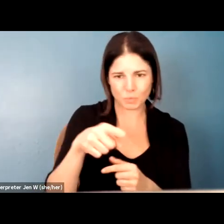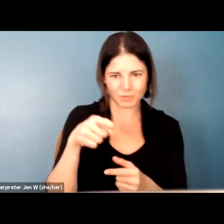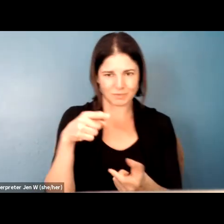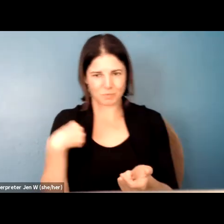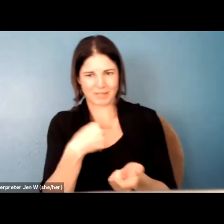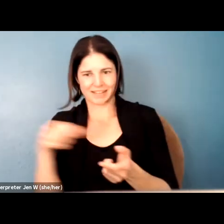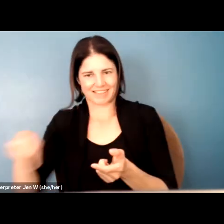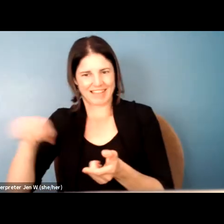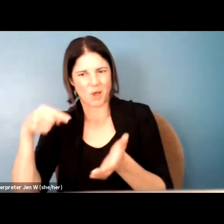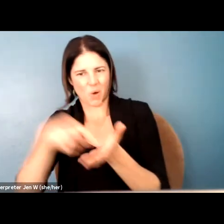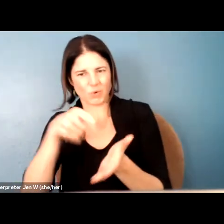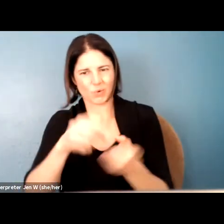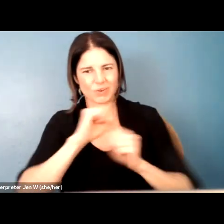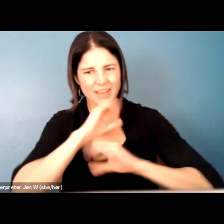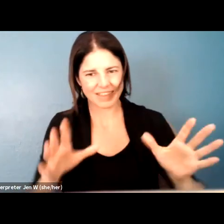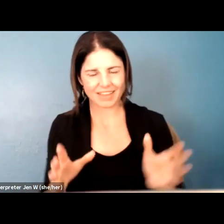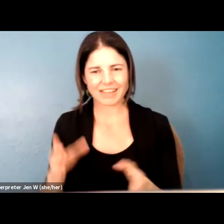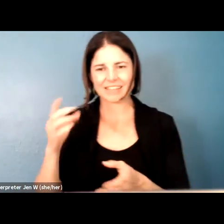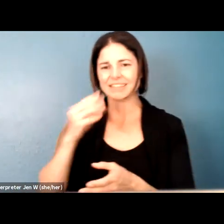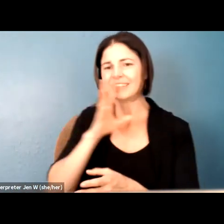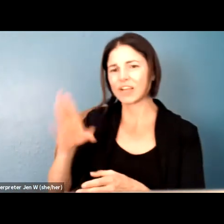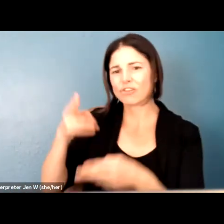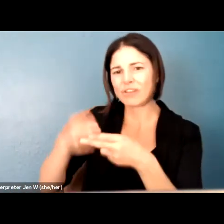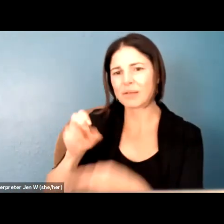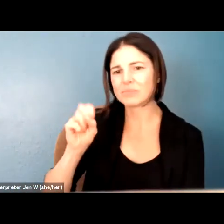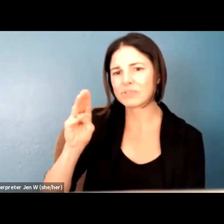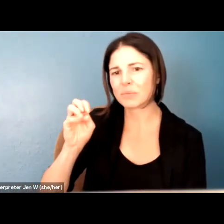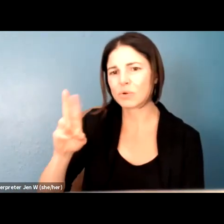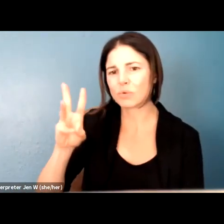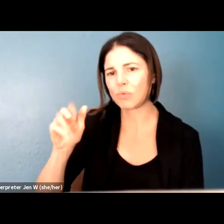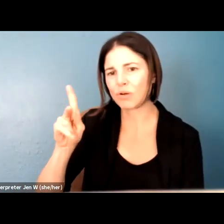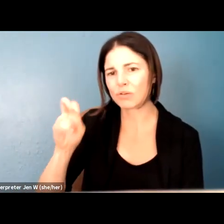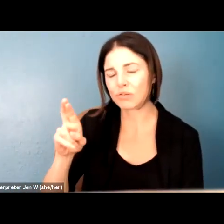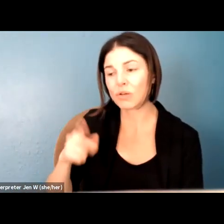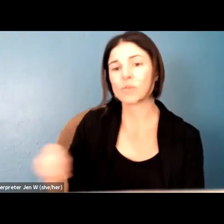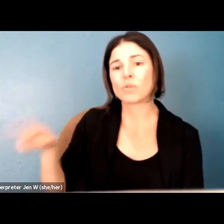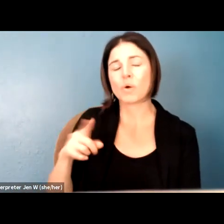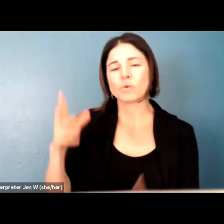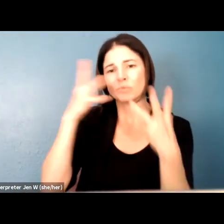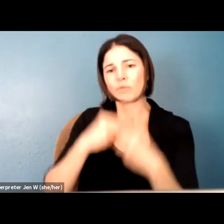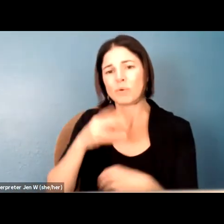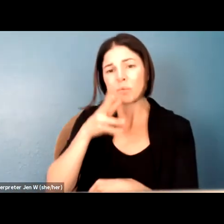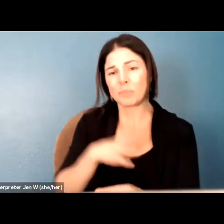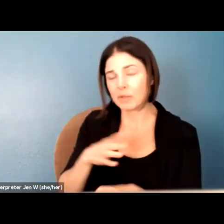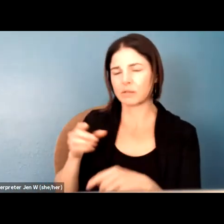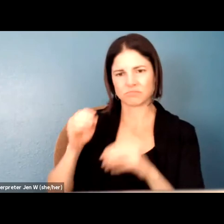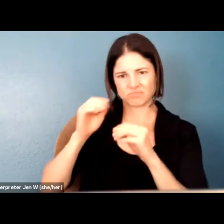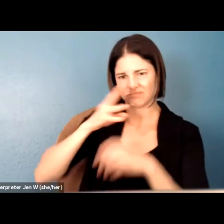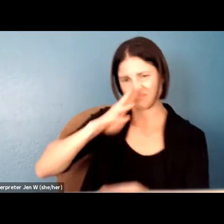given, say her name summer Walker. Sight black women whose brilliance wasn't recognized until they turn to Dustin became